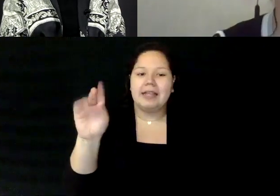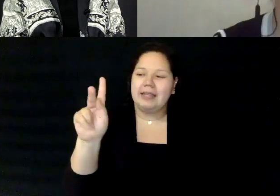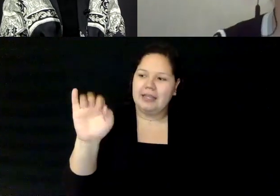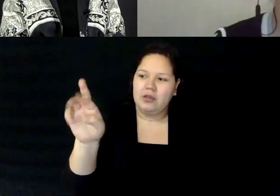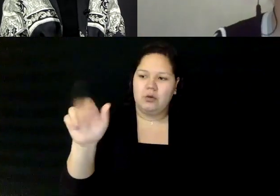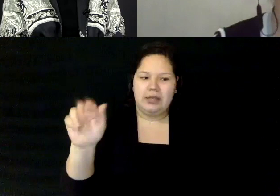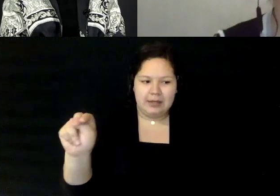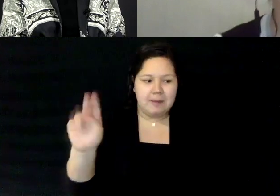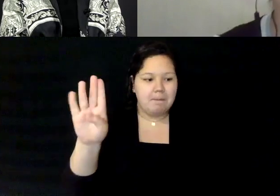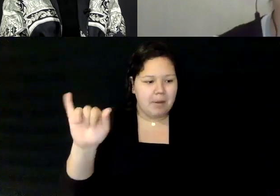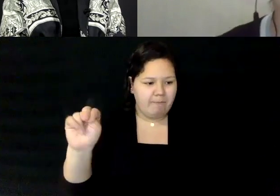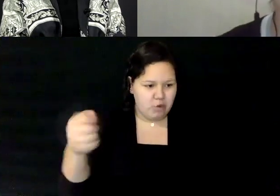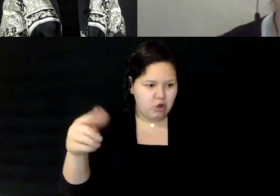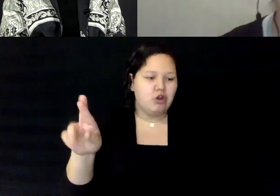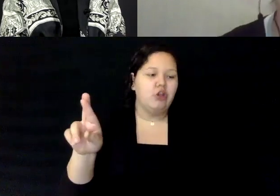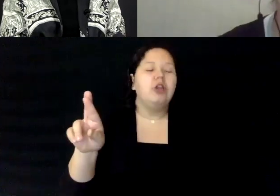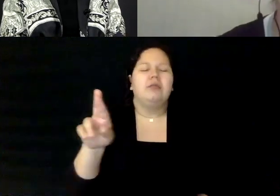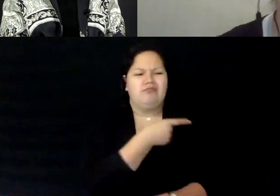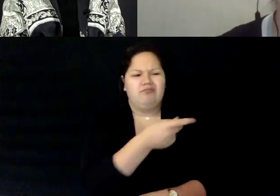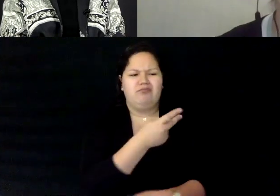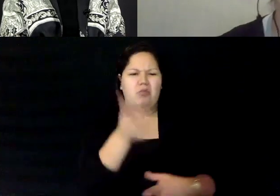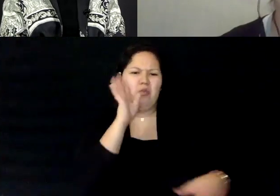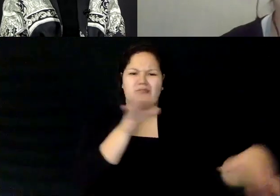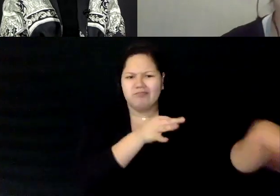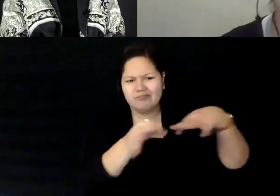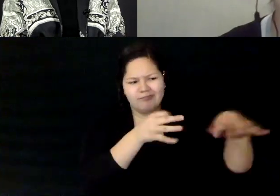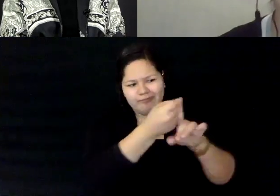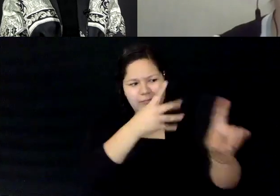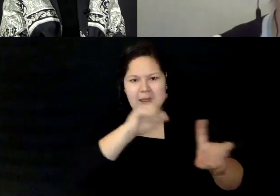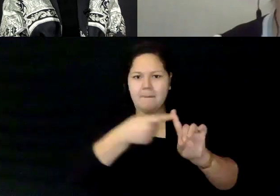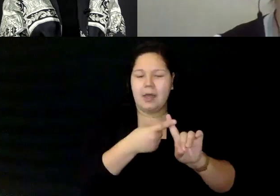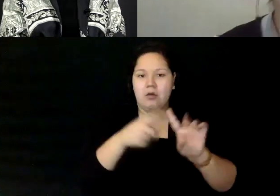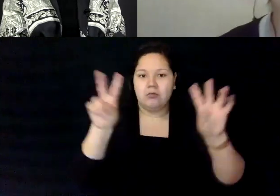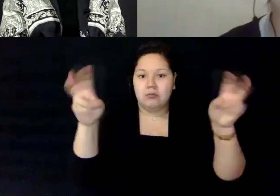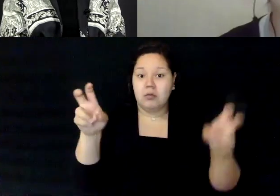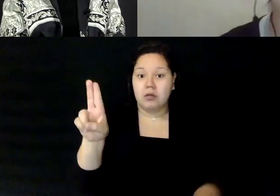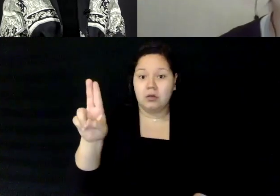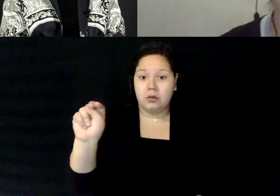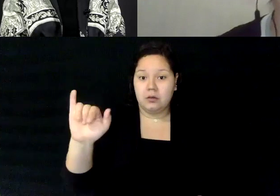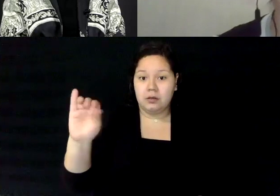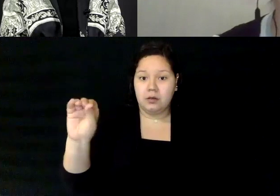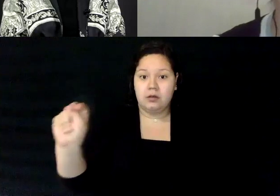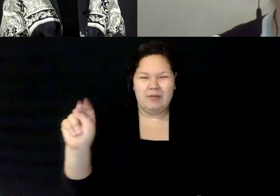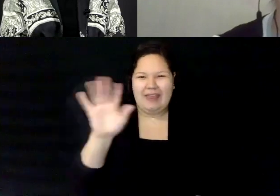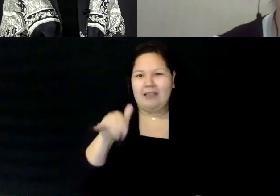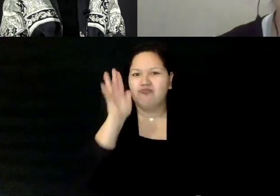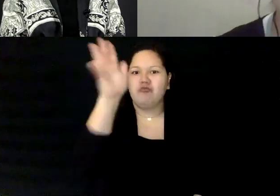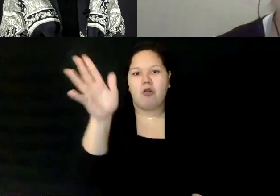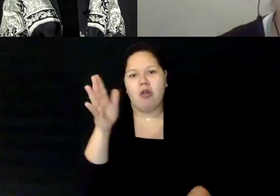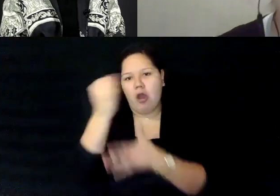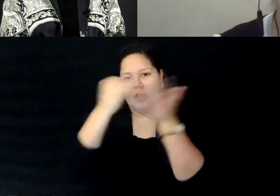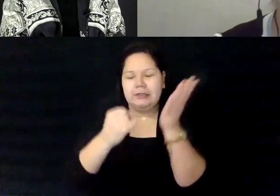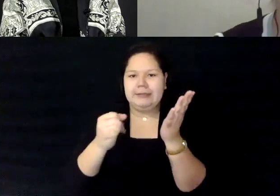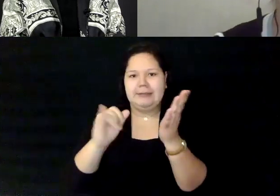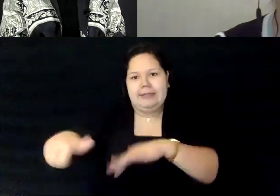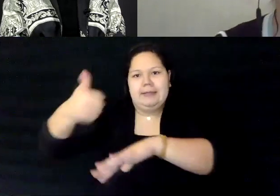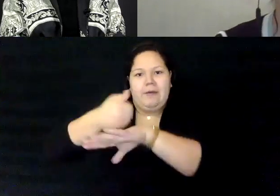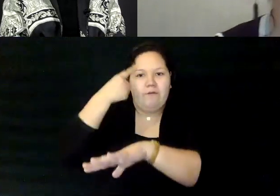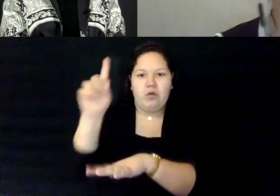to share a little bit about UNION, the featured artist exhibition for Digital Carnival Z, and also